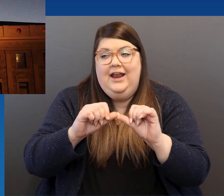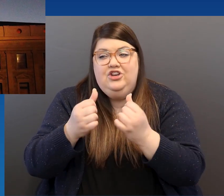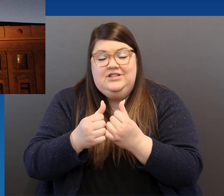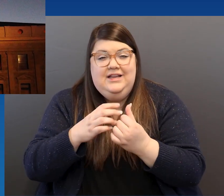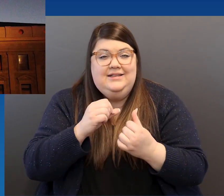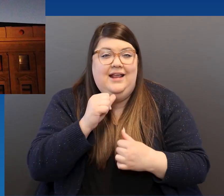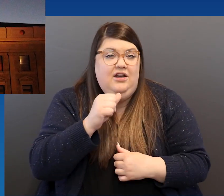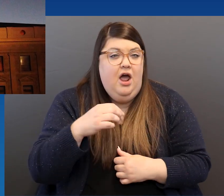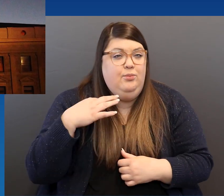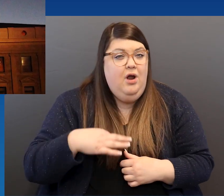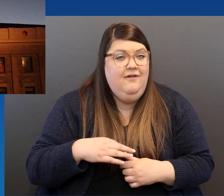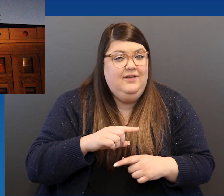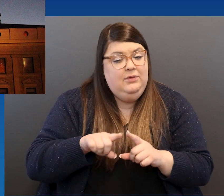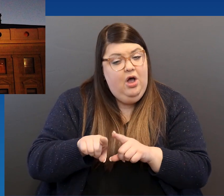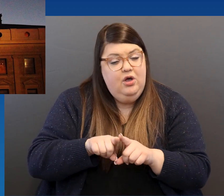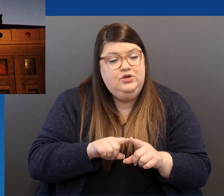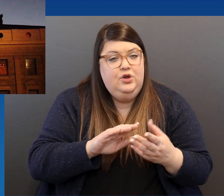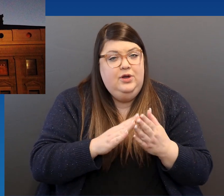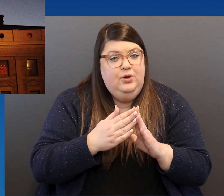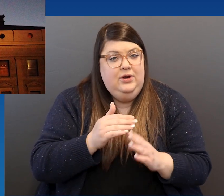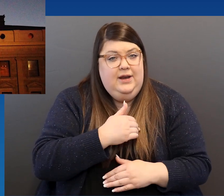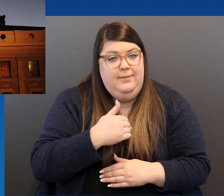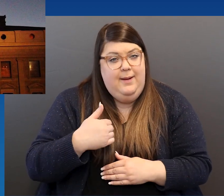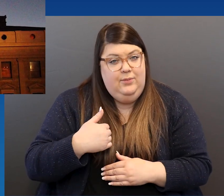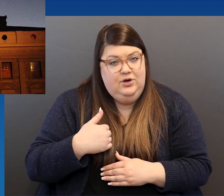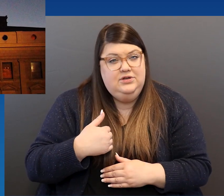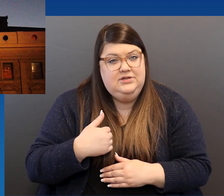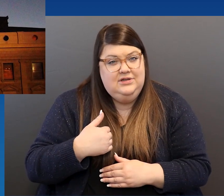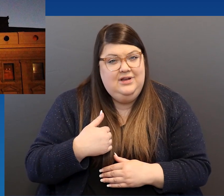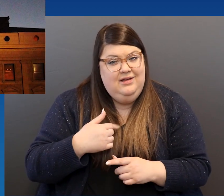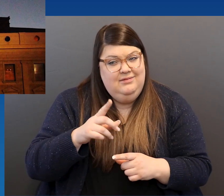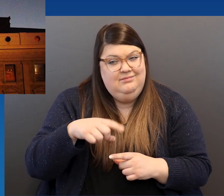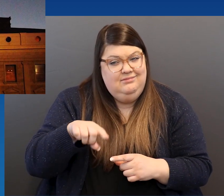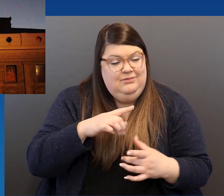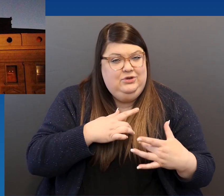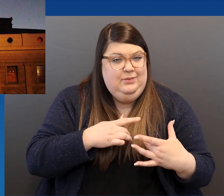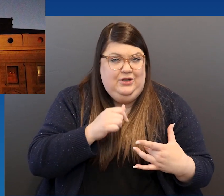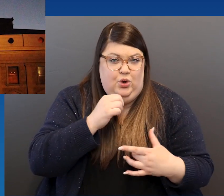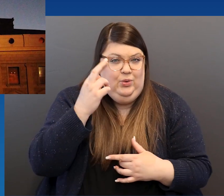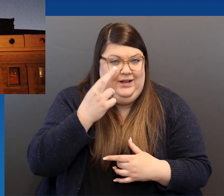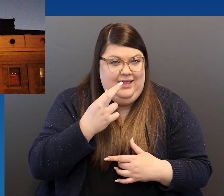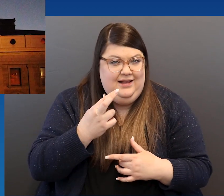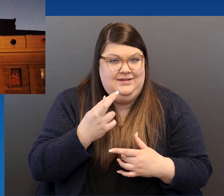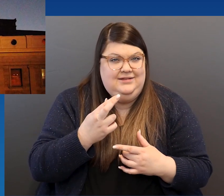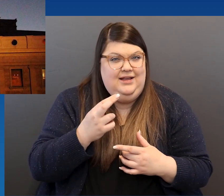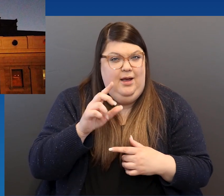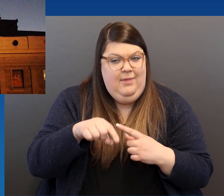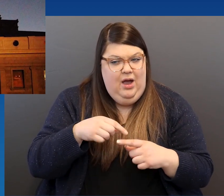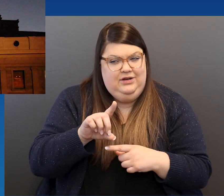people that may not have or realize what domestic violence is is all through the work of our governor.